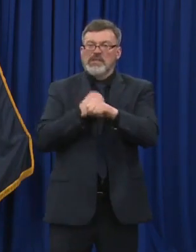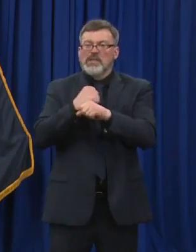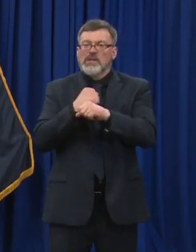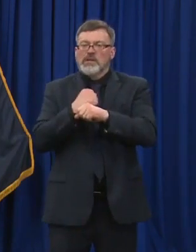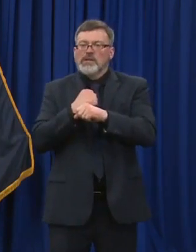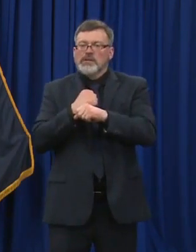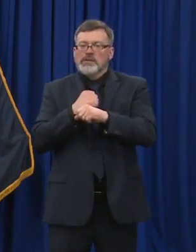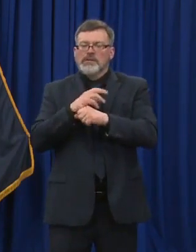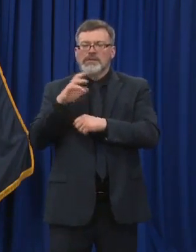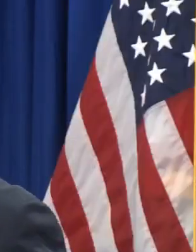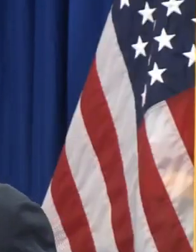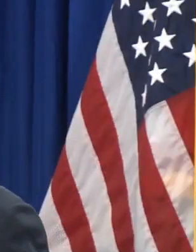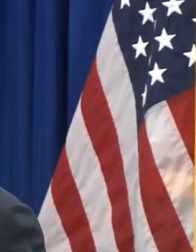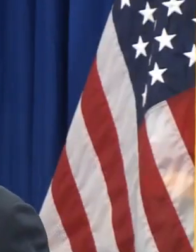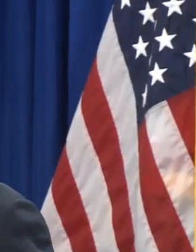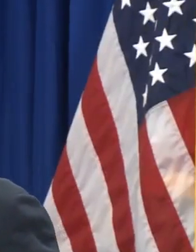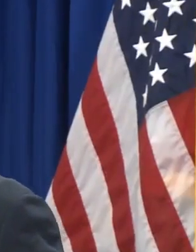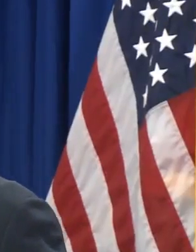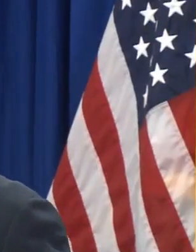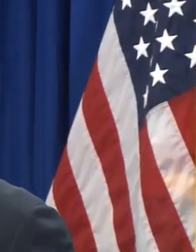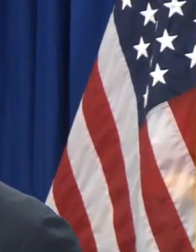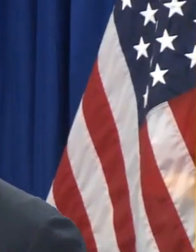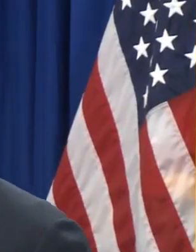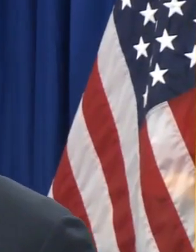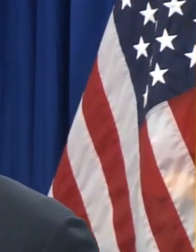HUNDRED YEARS IS EXTREME.